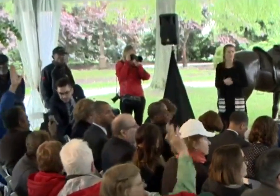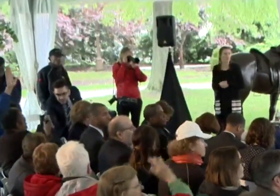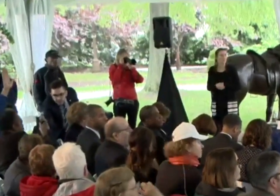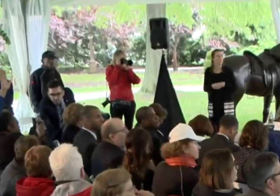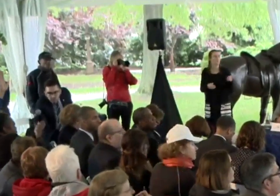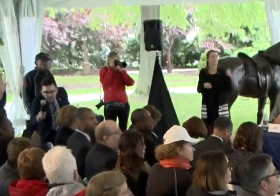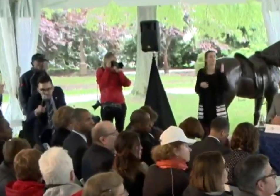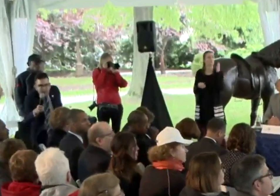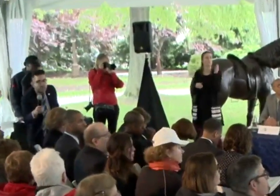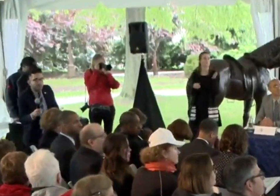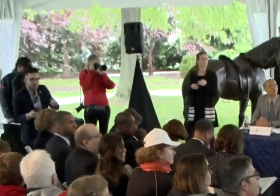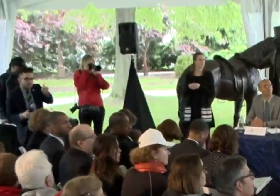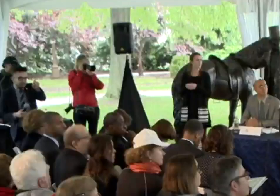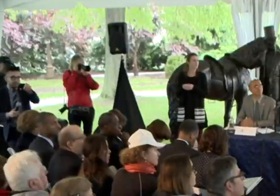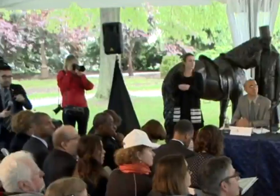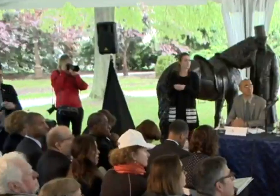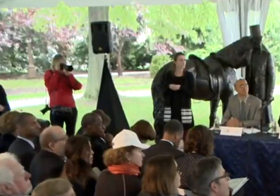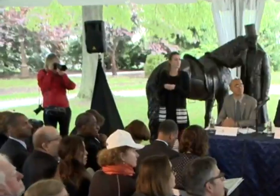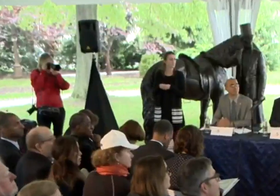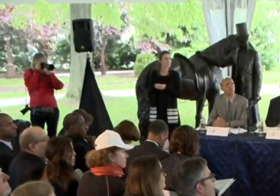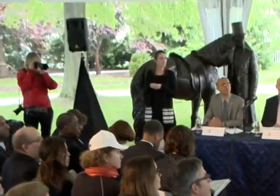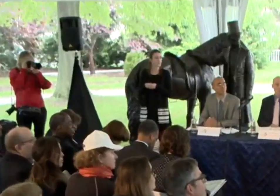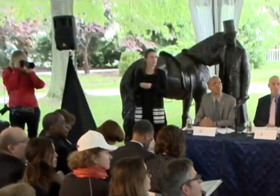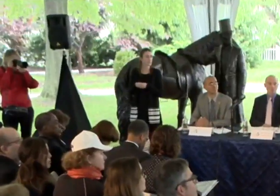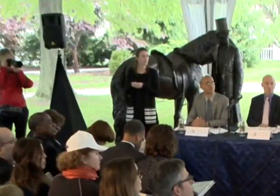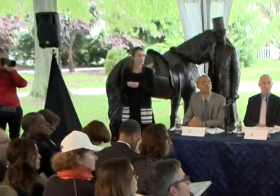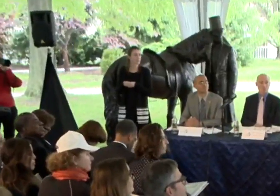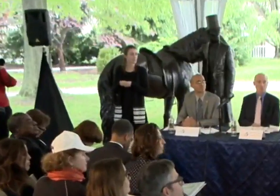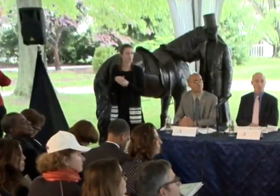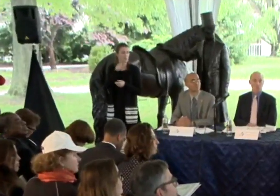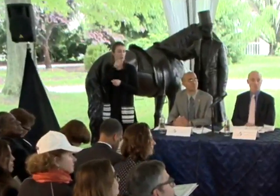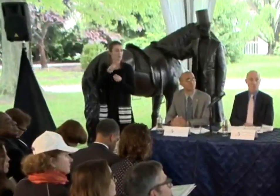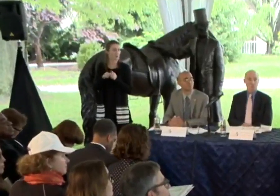ON TO THE NEXT PERSON NOW. SO I QUESTION THE PROCESS.